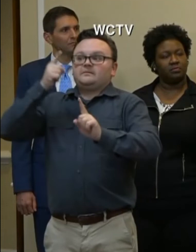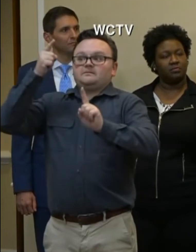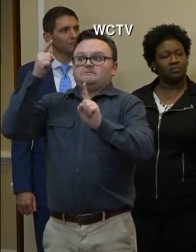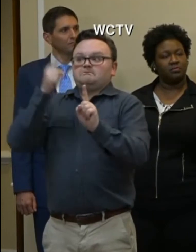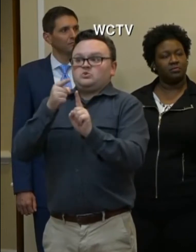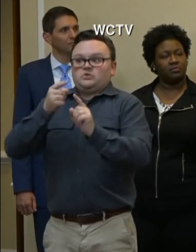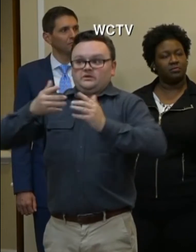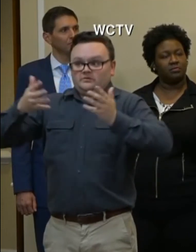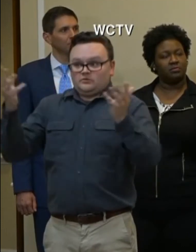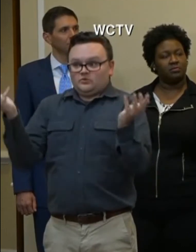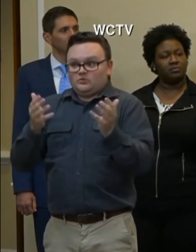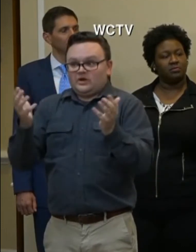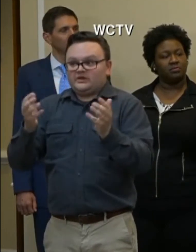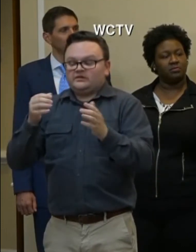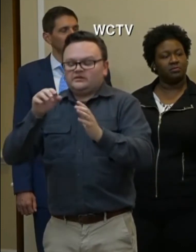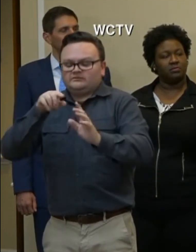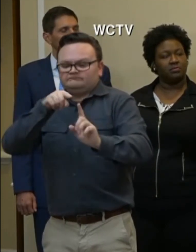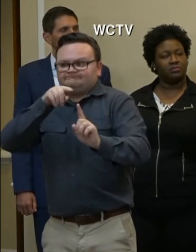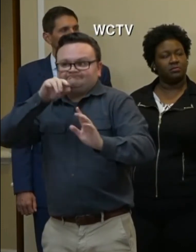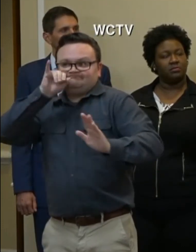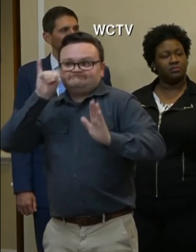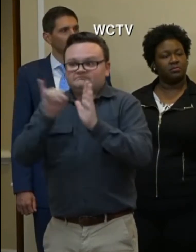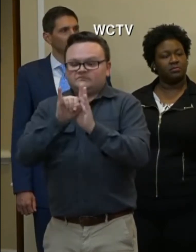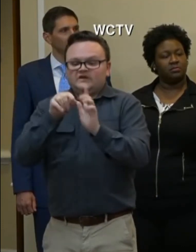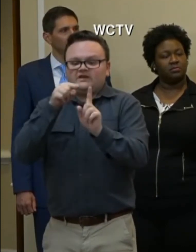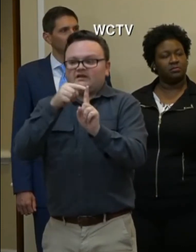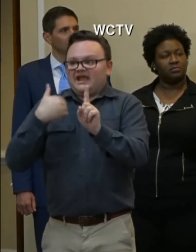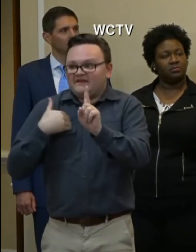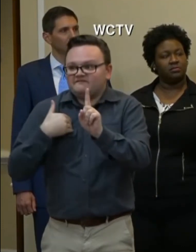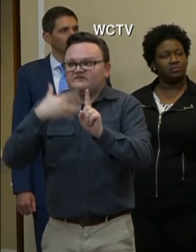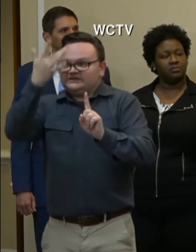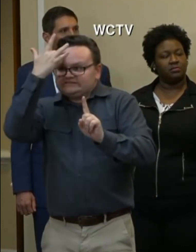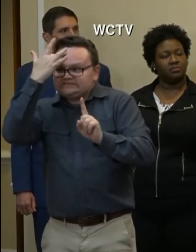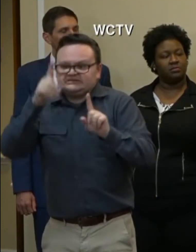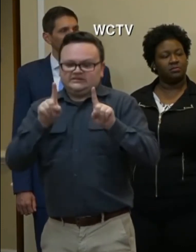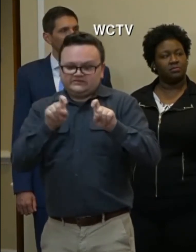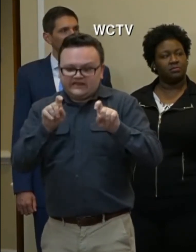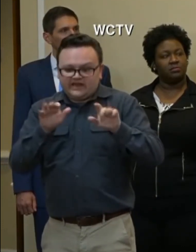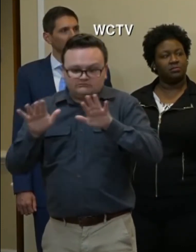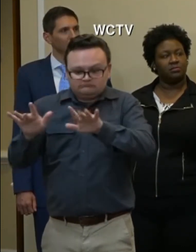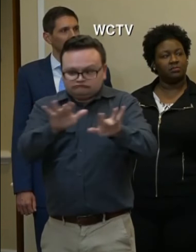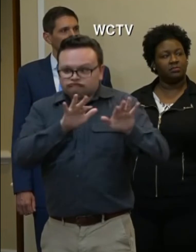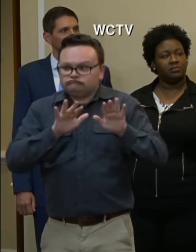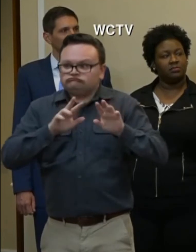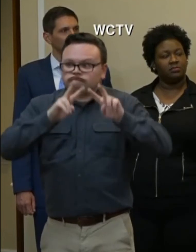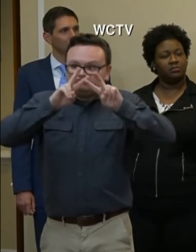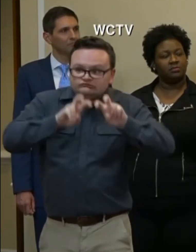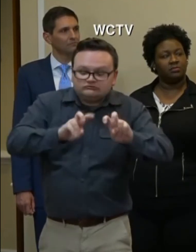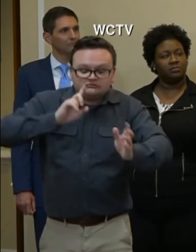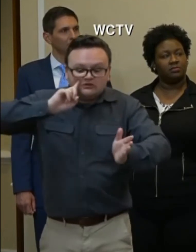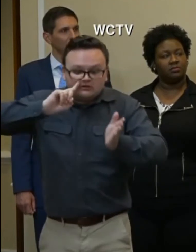themselves everyone that's presented themselves have been tested we've gotten the results they've done the investigation they have not done they've